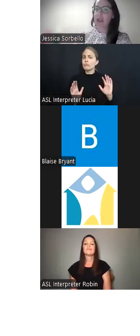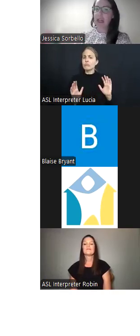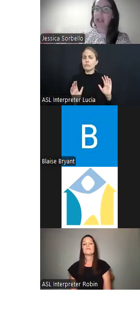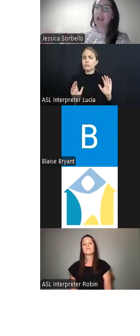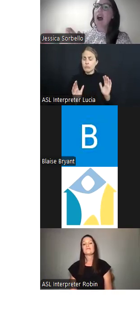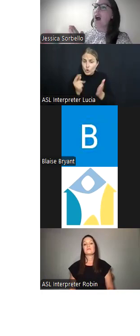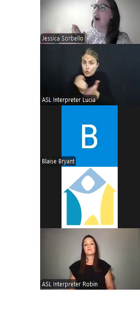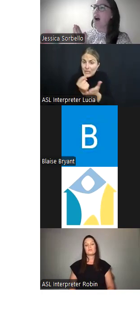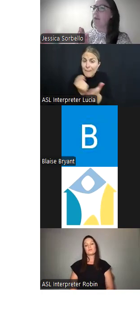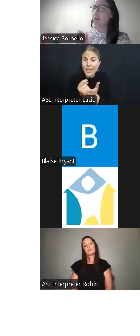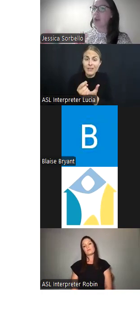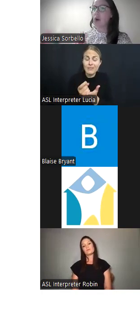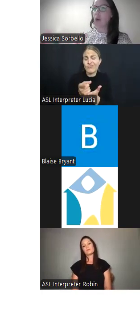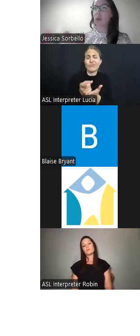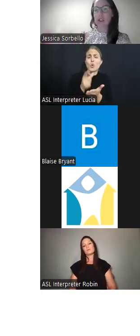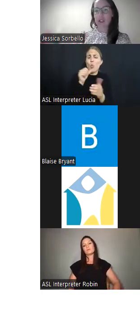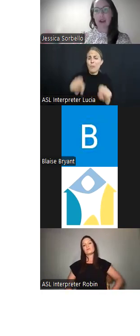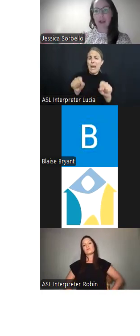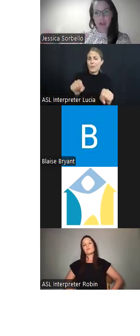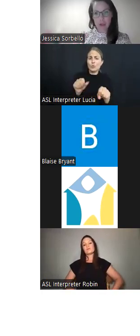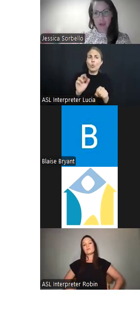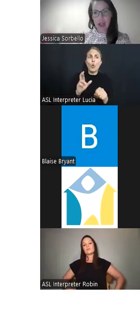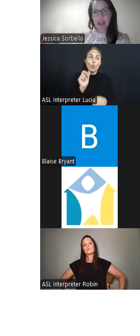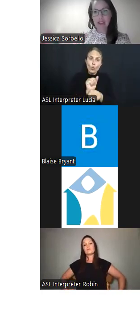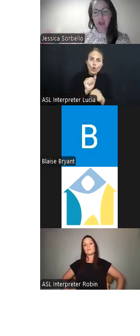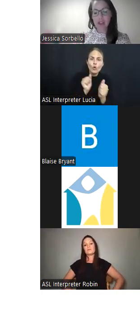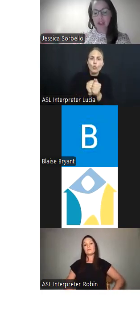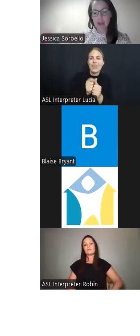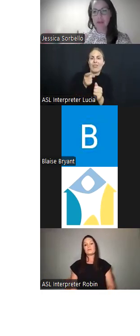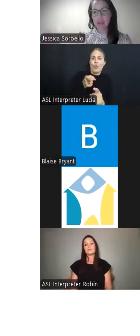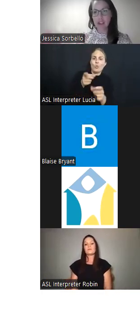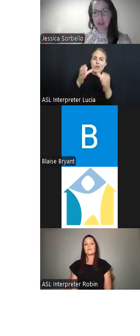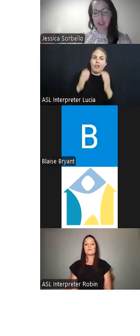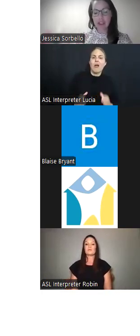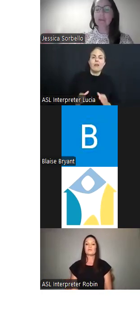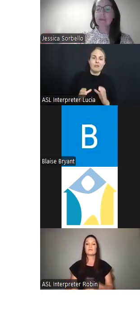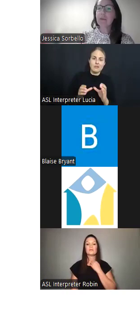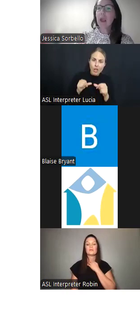directly with those clients in listening term situations, but